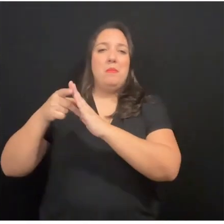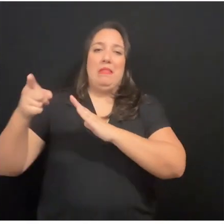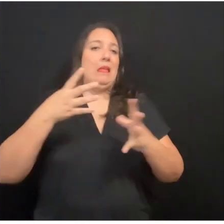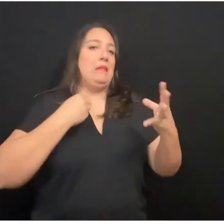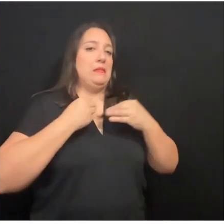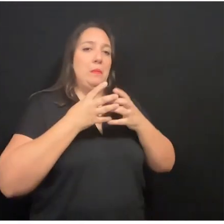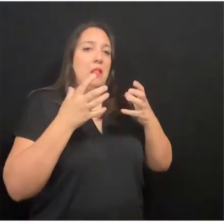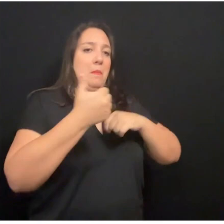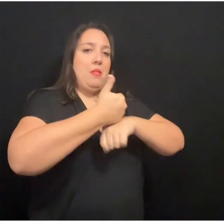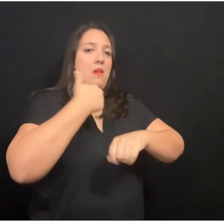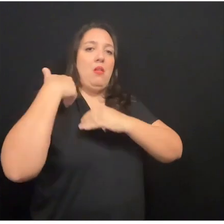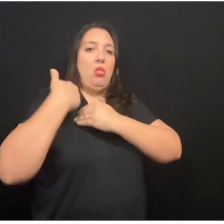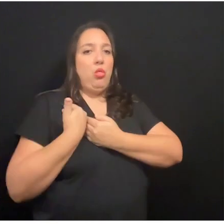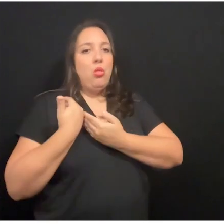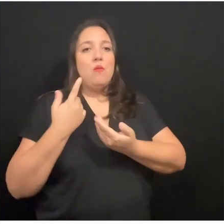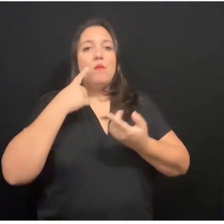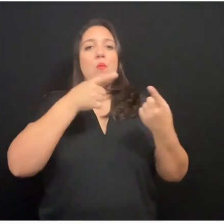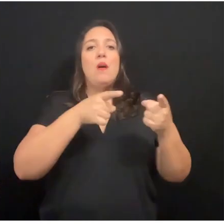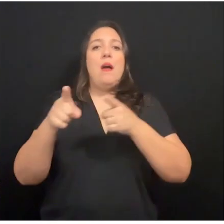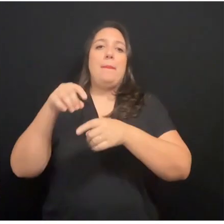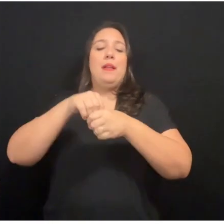for a lot of things that happen in El Paso.